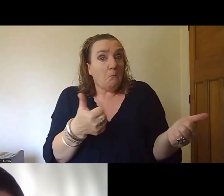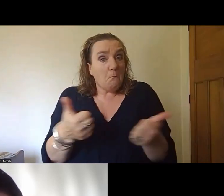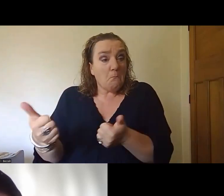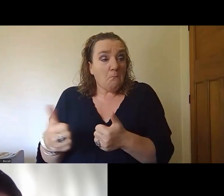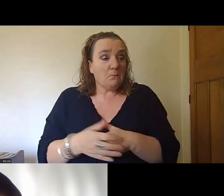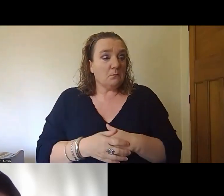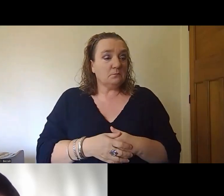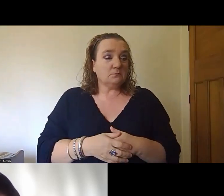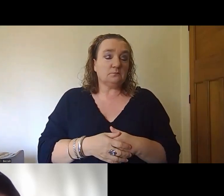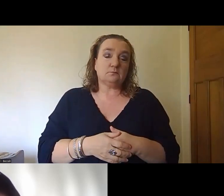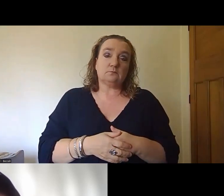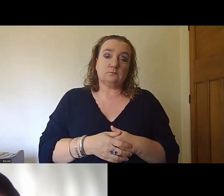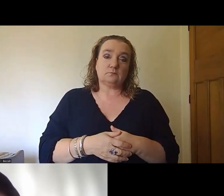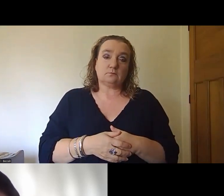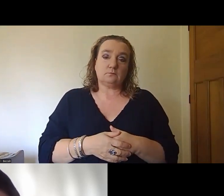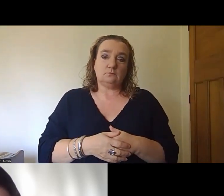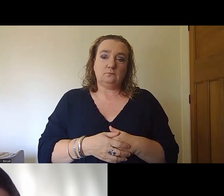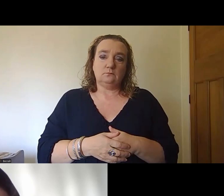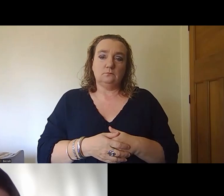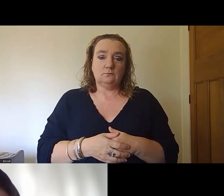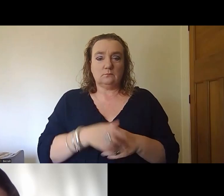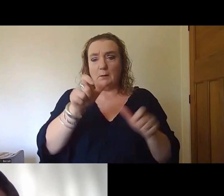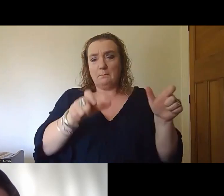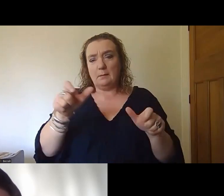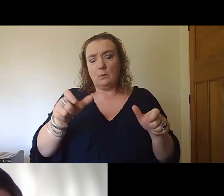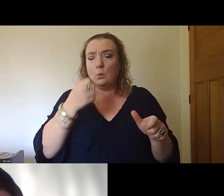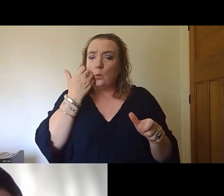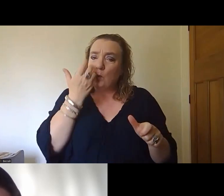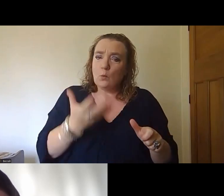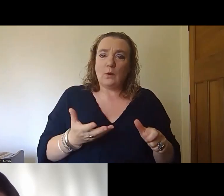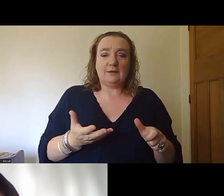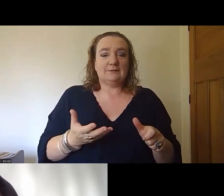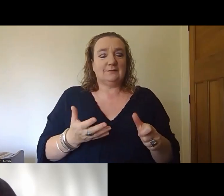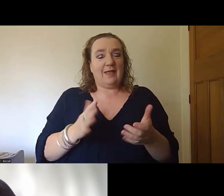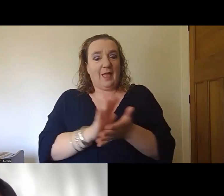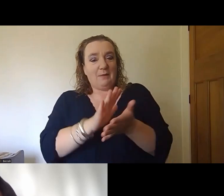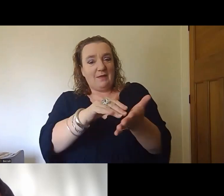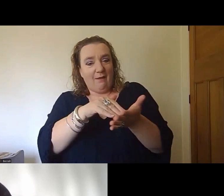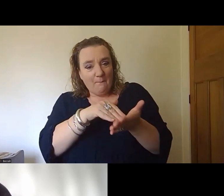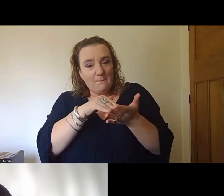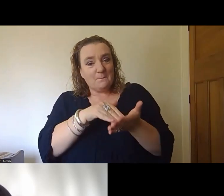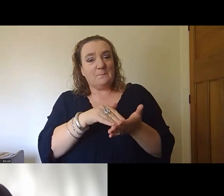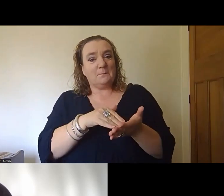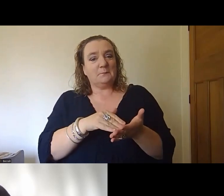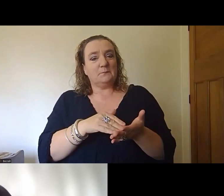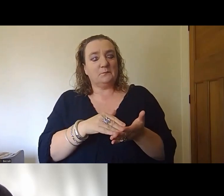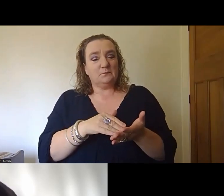it it was quite good and people were always willing to give me a hand with anything that I needed. And I think when you're at school